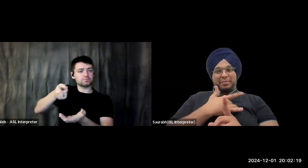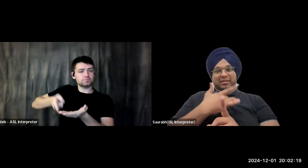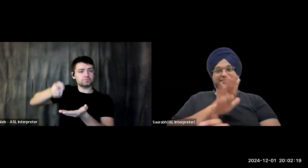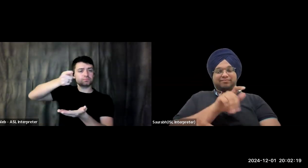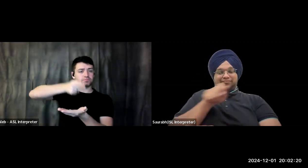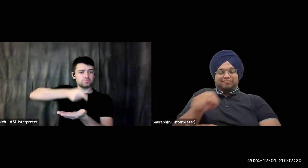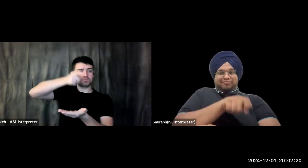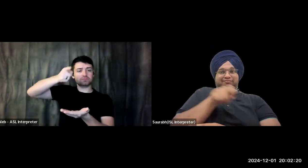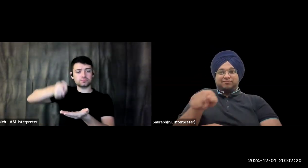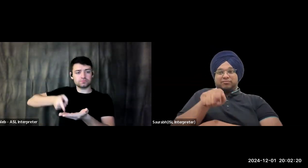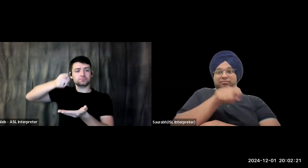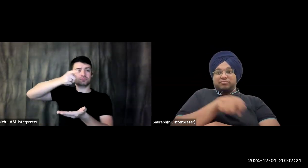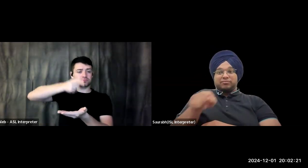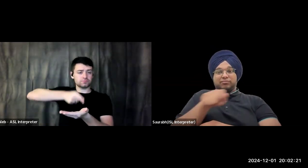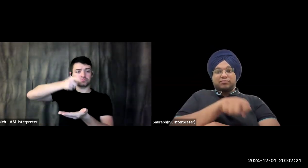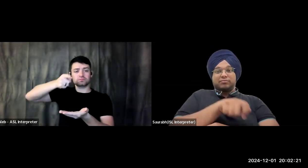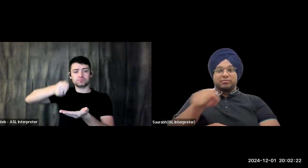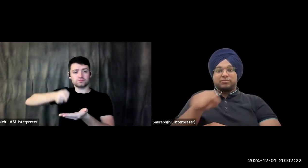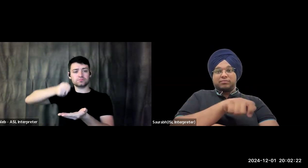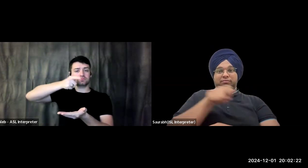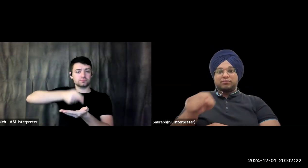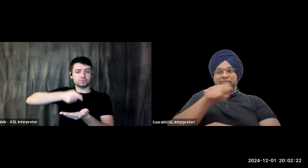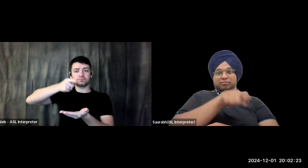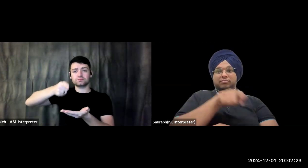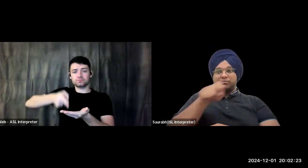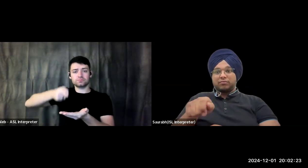I'm just showing my hand they take